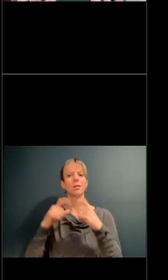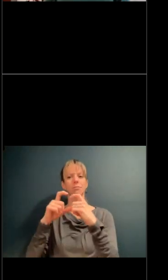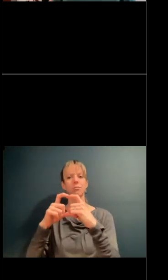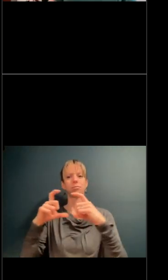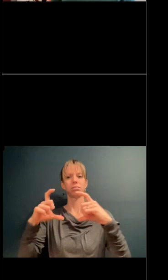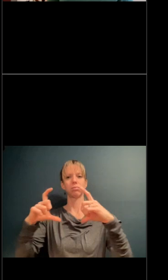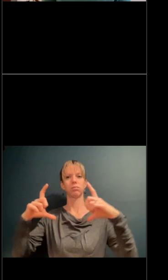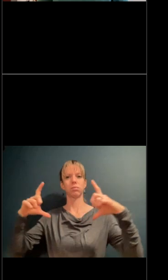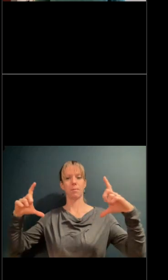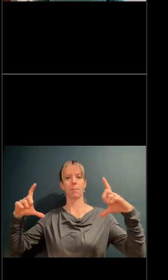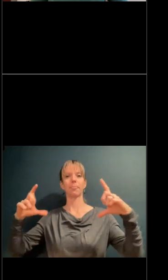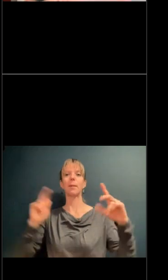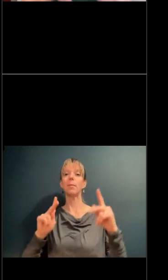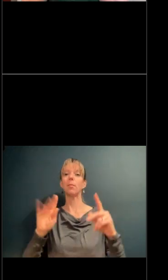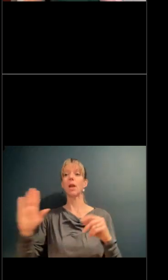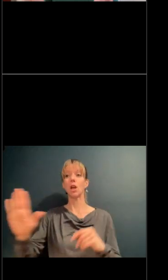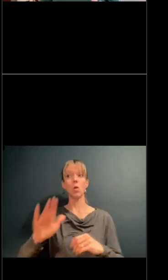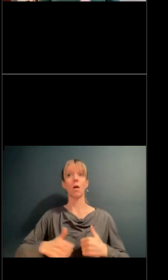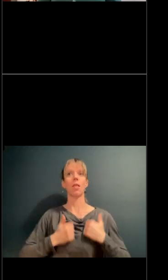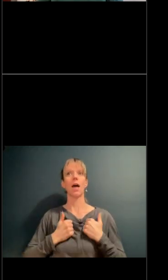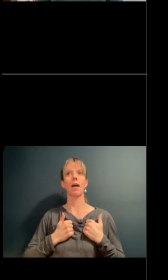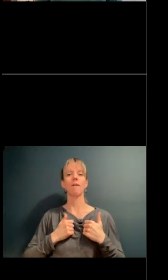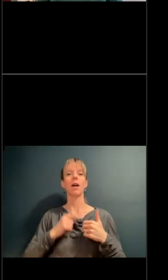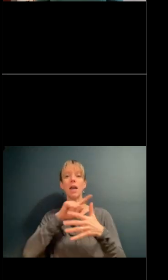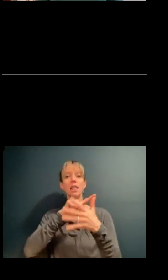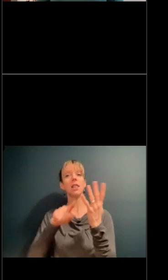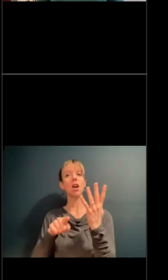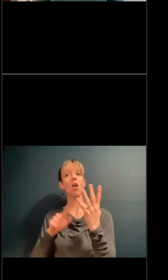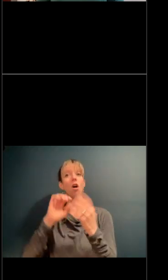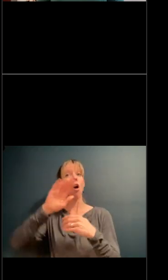your own life, all of whom are important for various reasons.